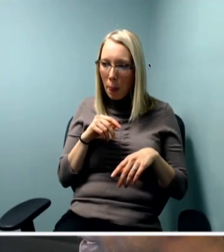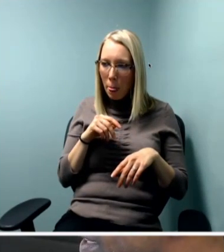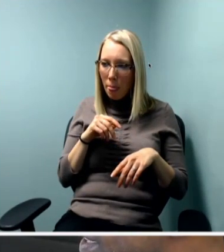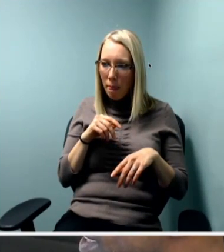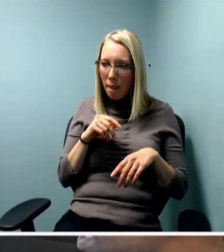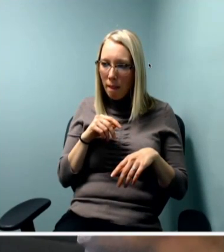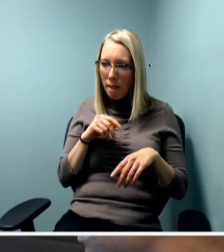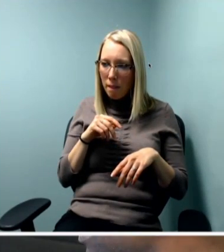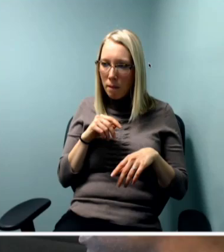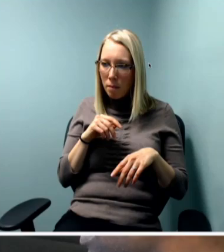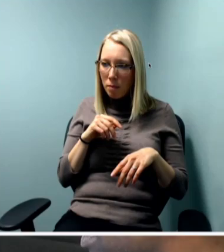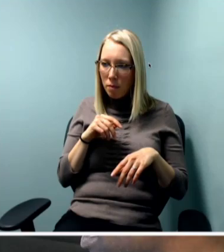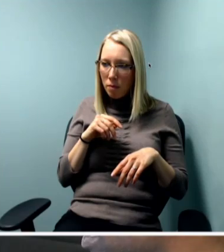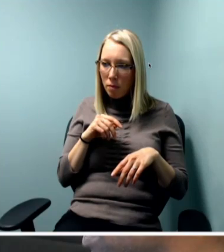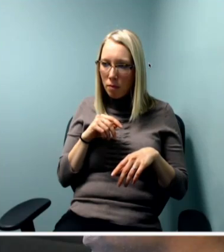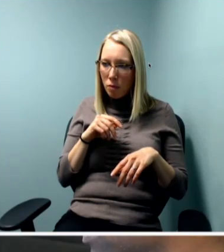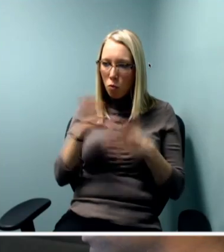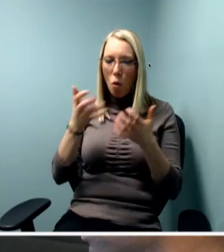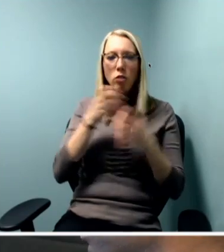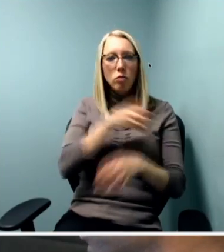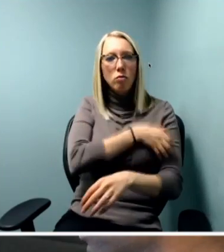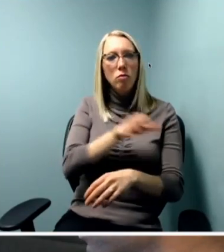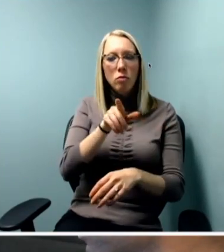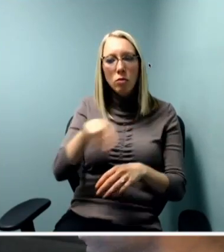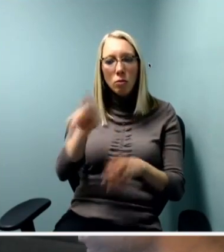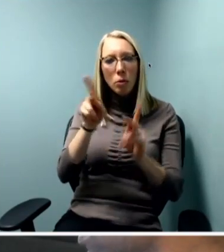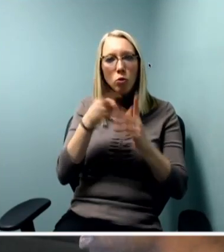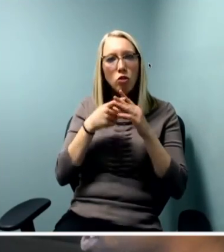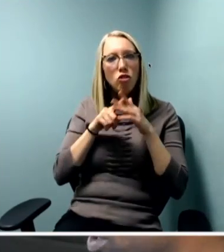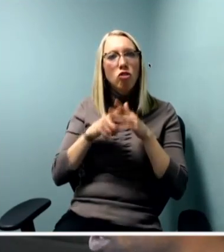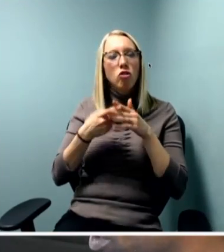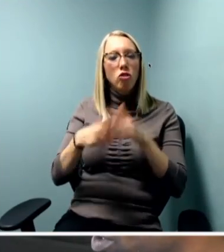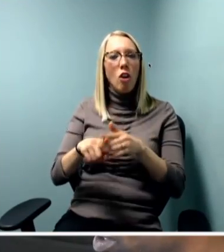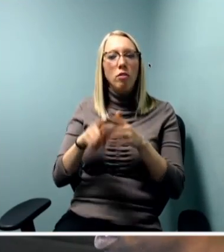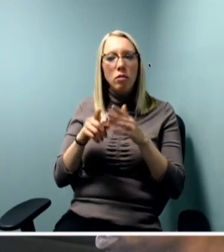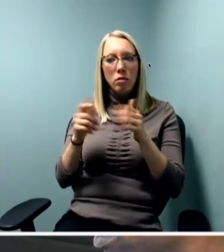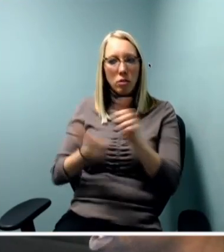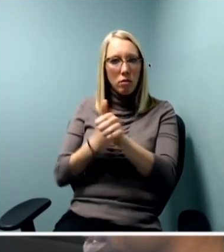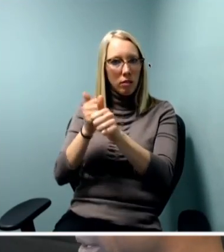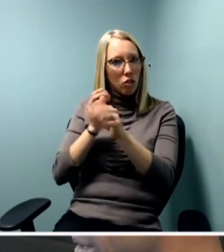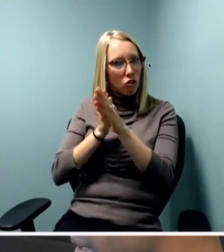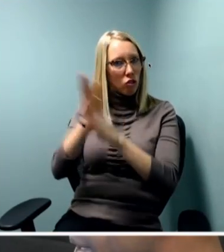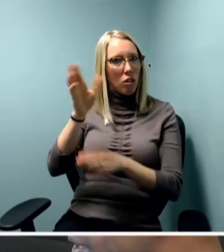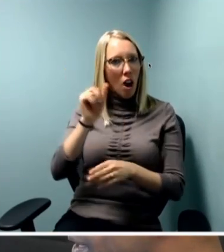enable them to pursue their careers. So, that is a good segue to the second question I have--